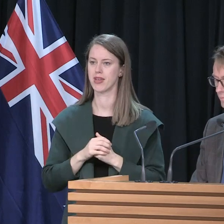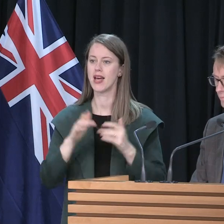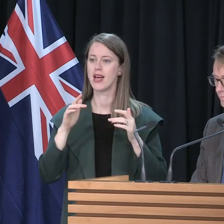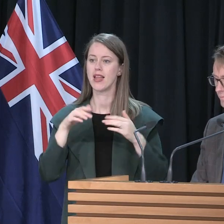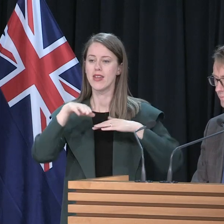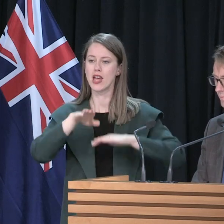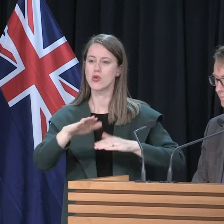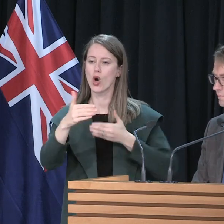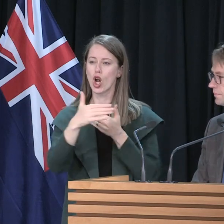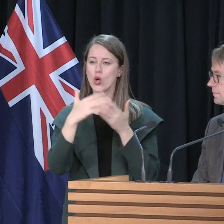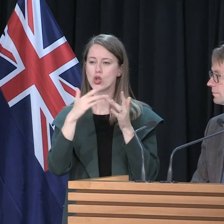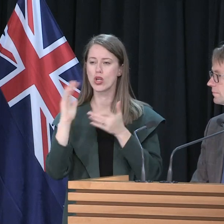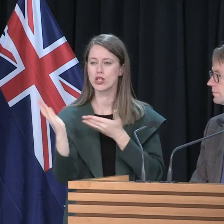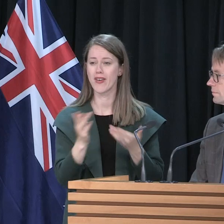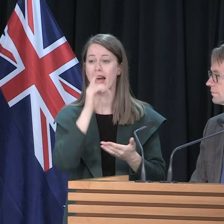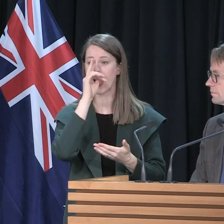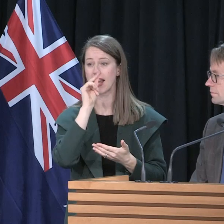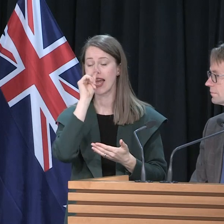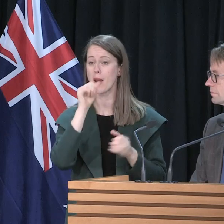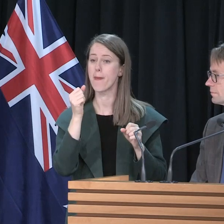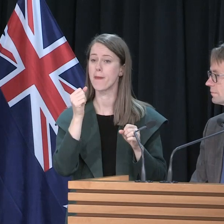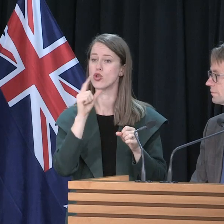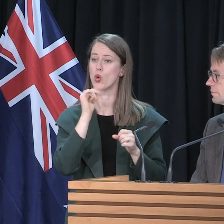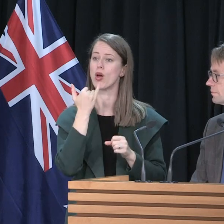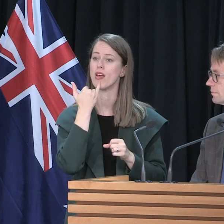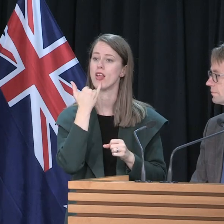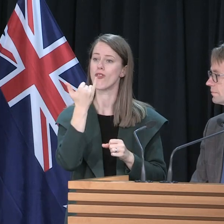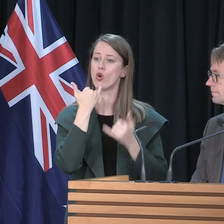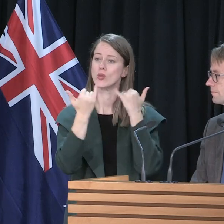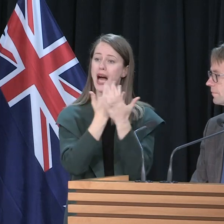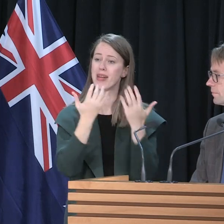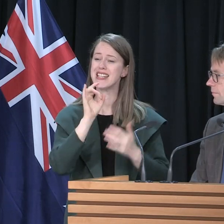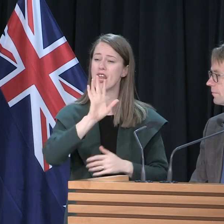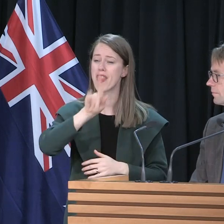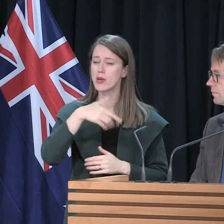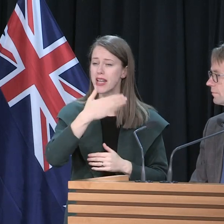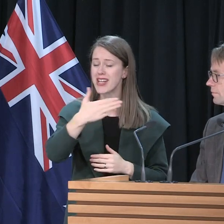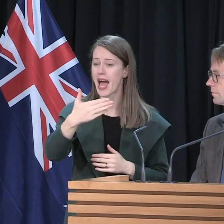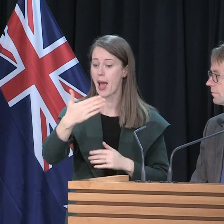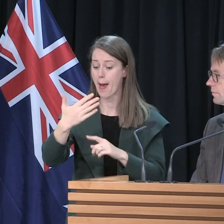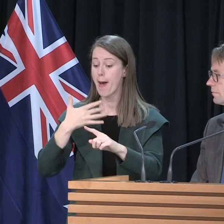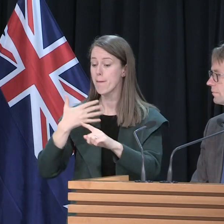case investigation as well. The national close contact service can currently make up